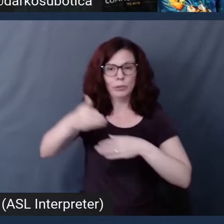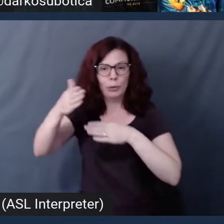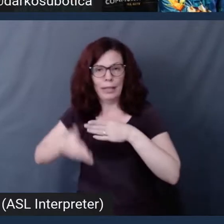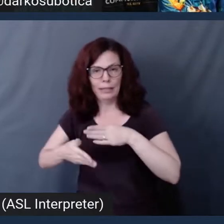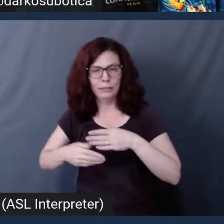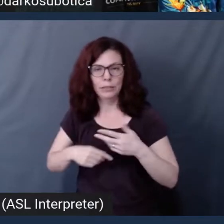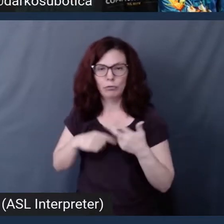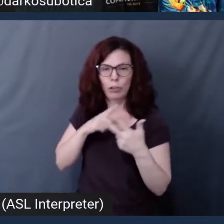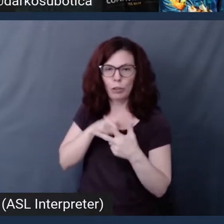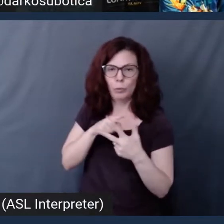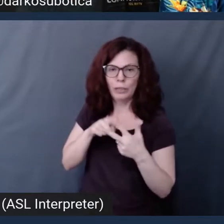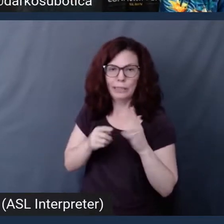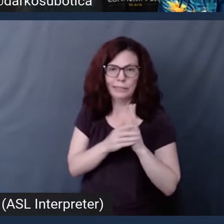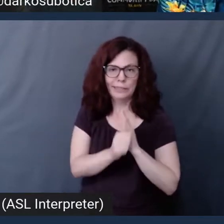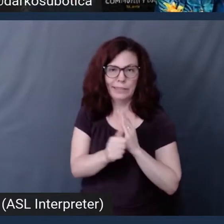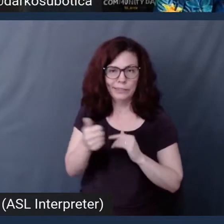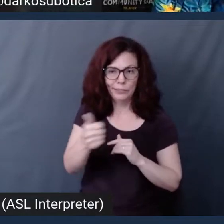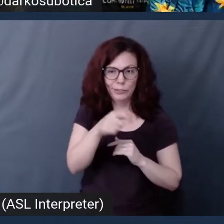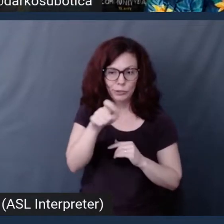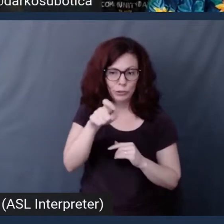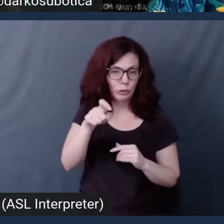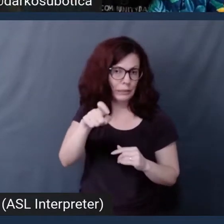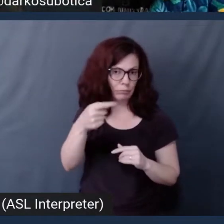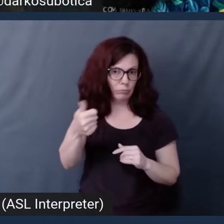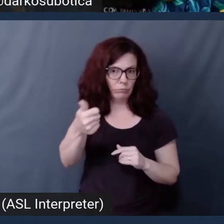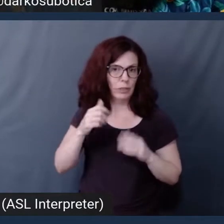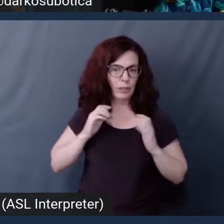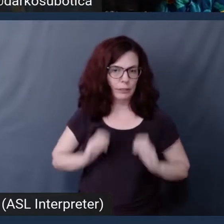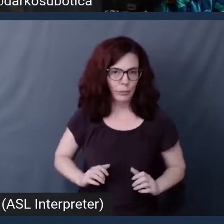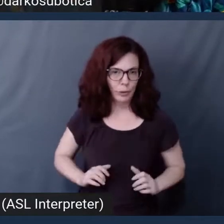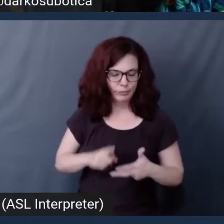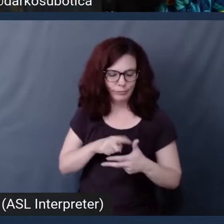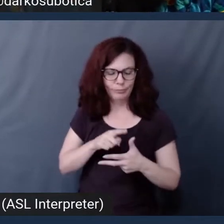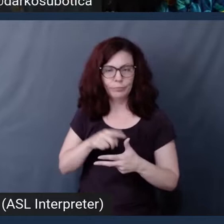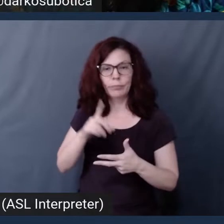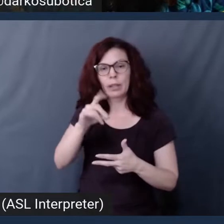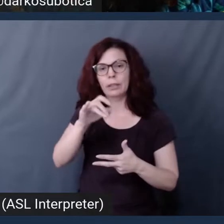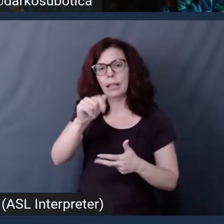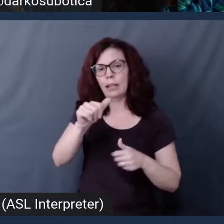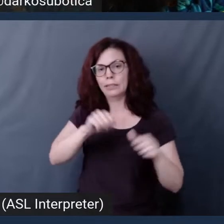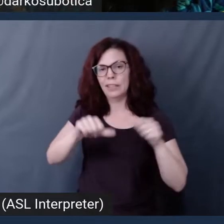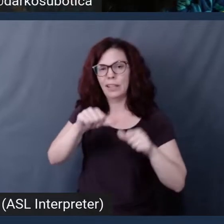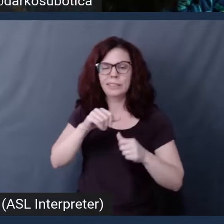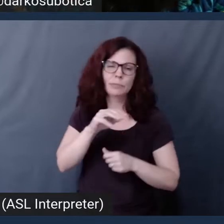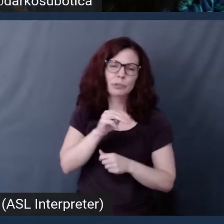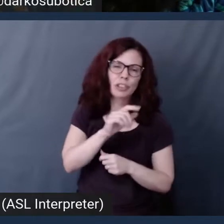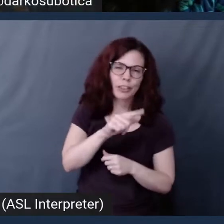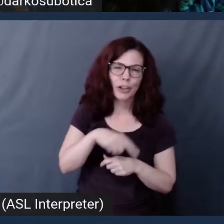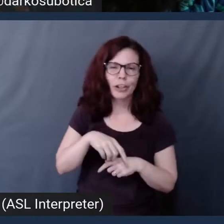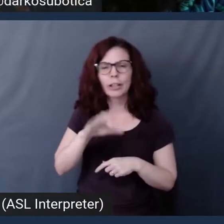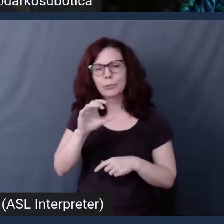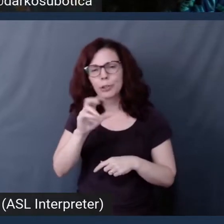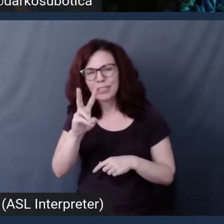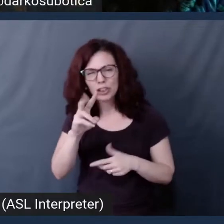that you need as a customer. The first one is data science, right, which is where machine learning and computer vision, a lot of that sort of stuff comes in.